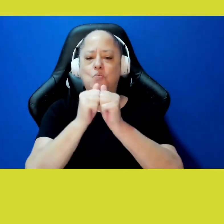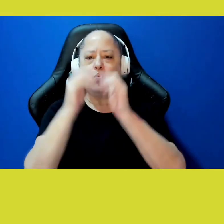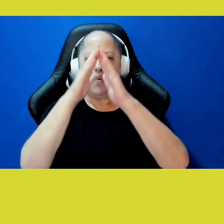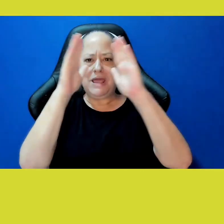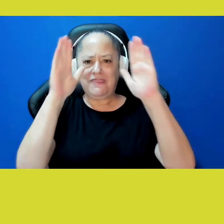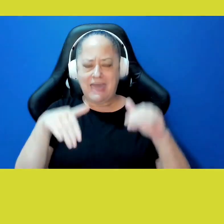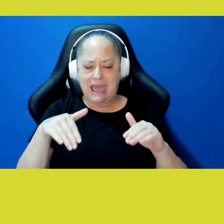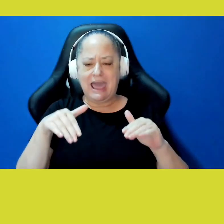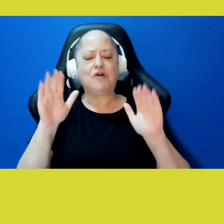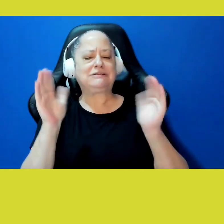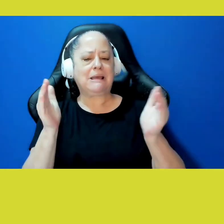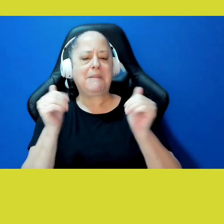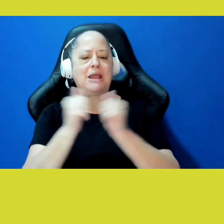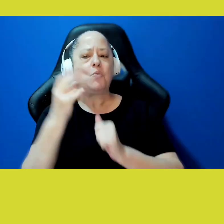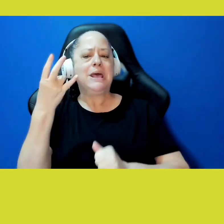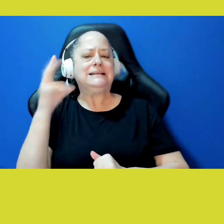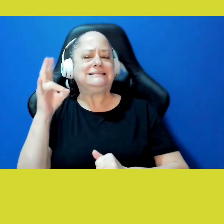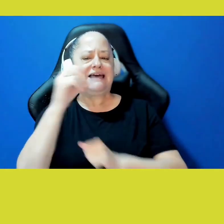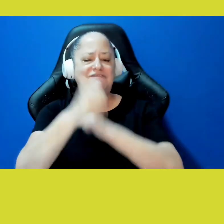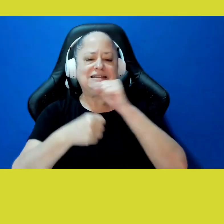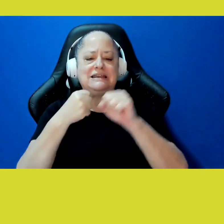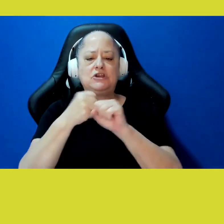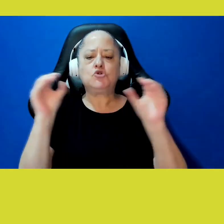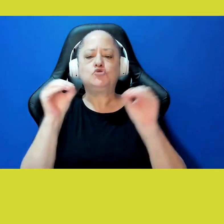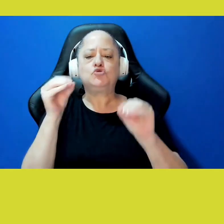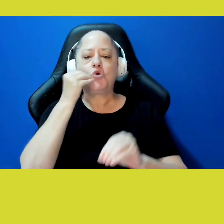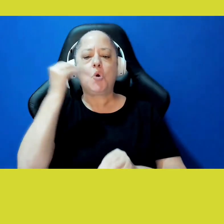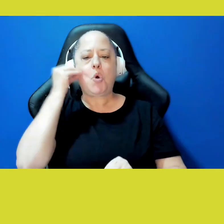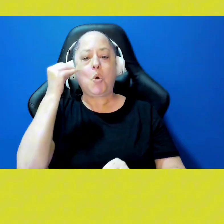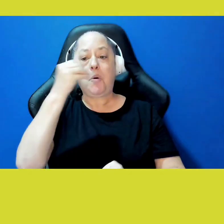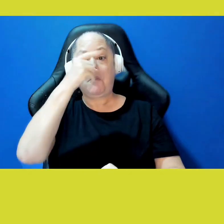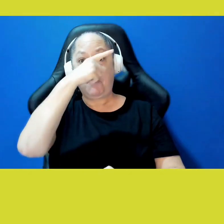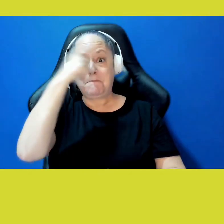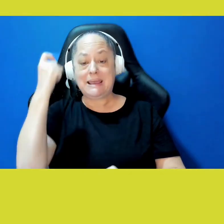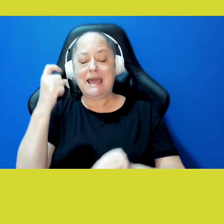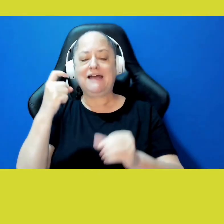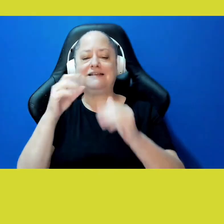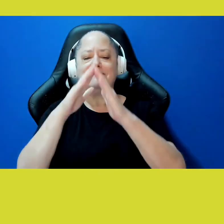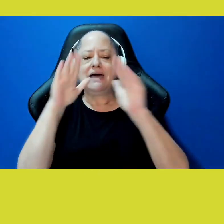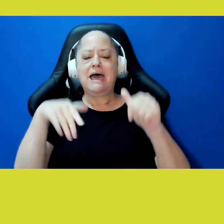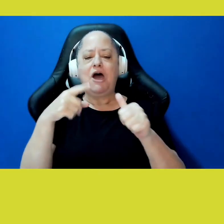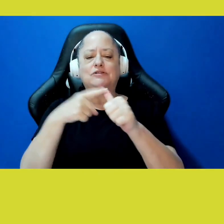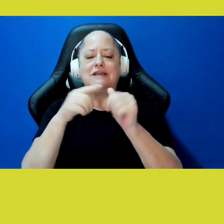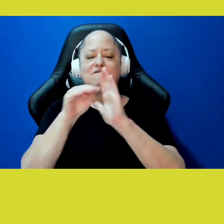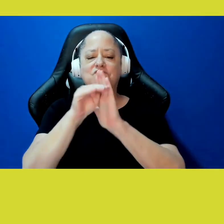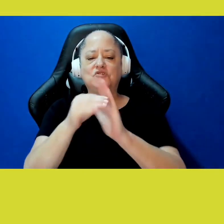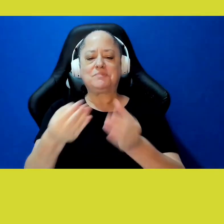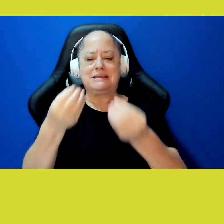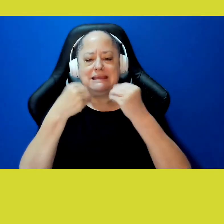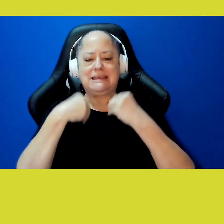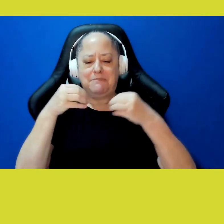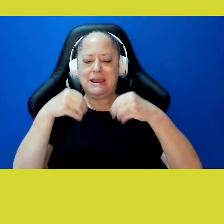homeless. Because of the housing first model giving me the opportunity to. They were client centered. They were